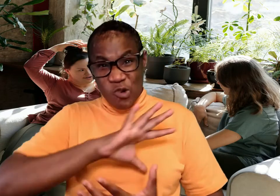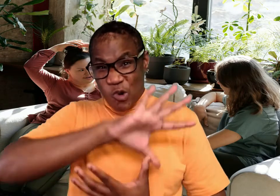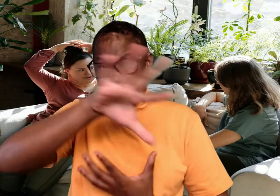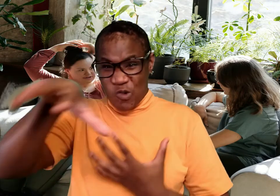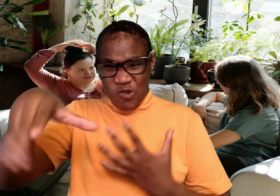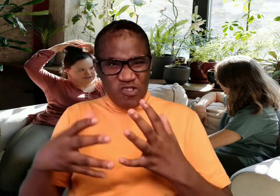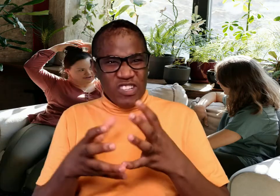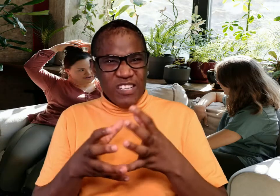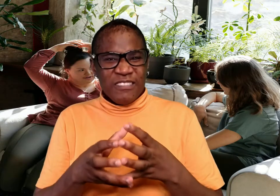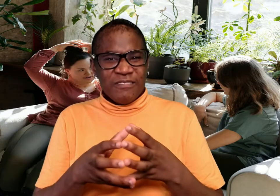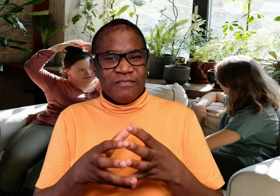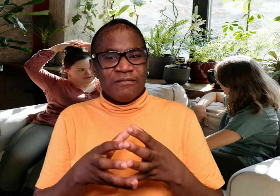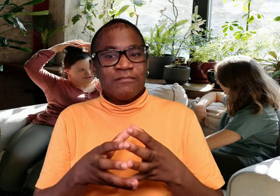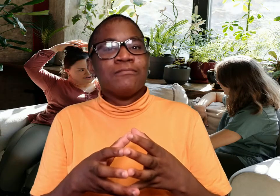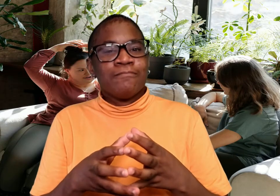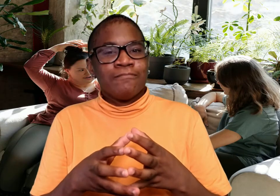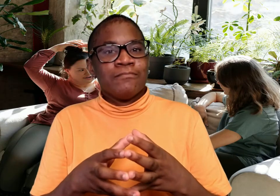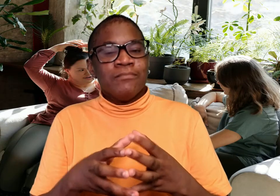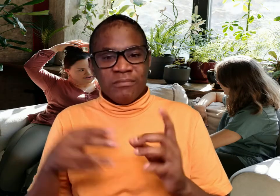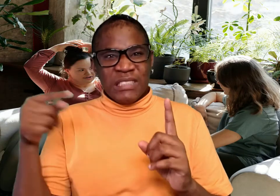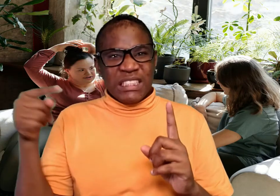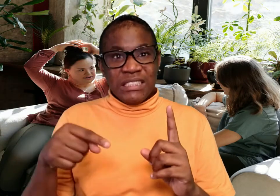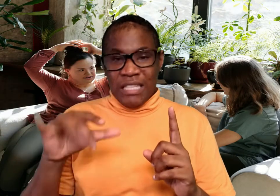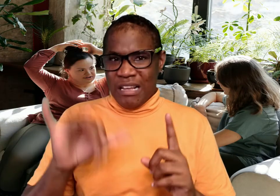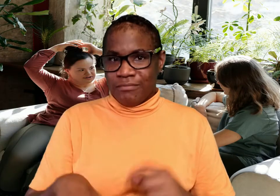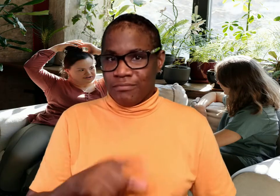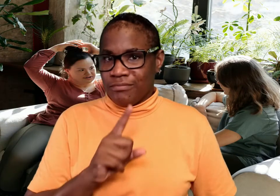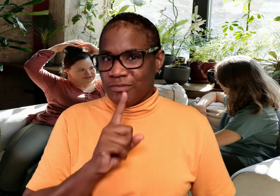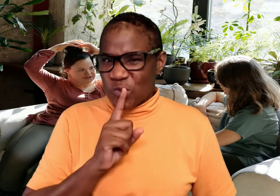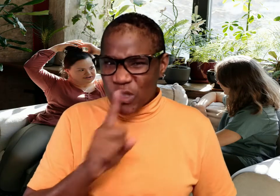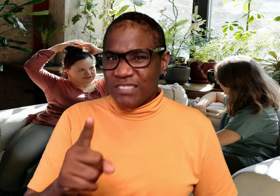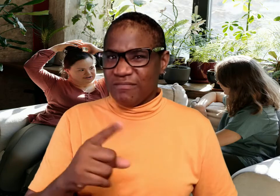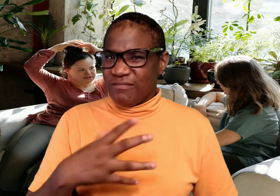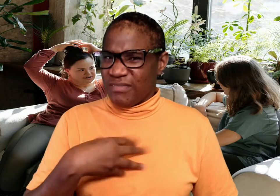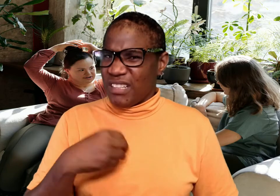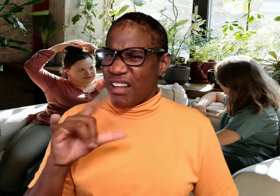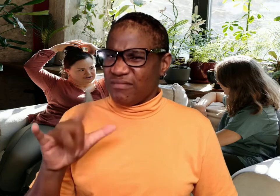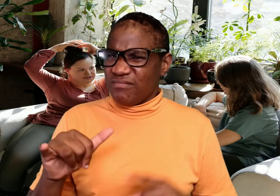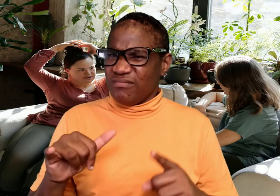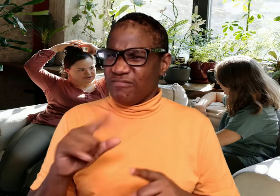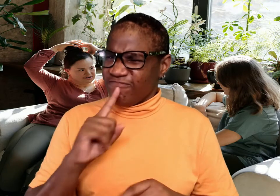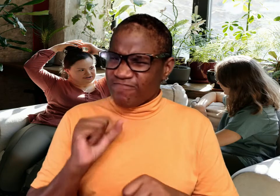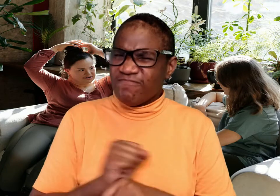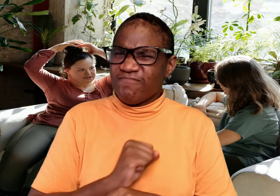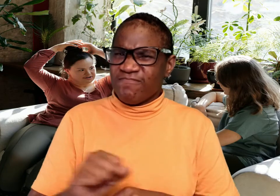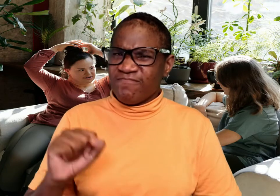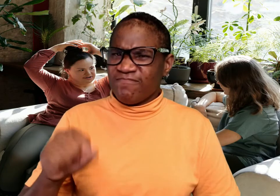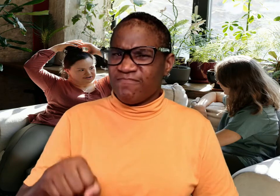It is the combination of these ALARM actions that create a bonafide white ally.